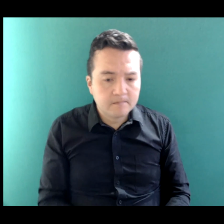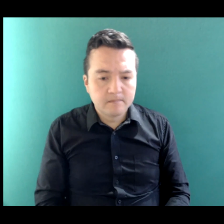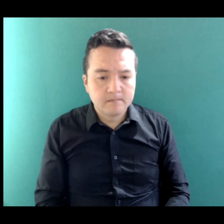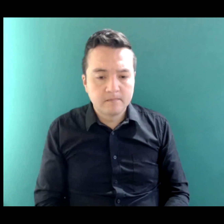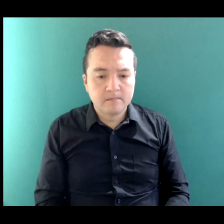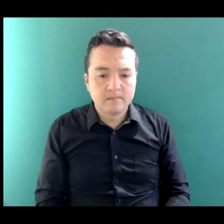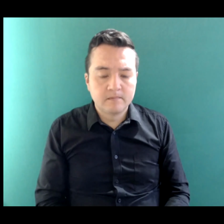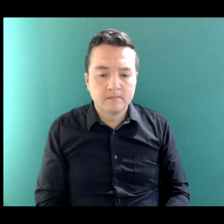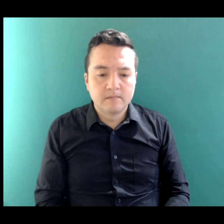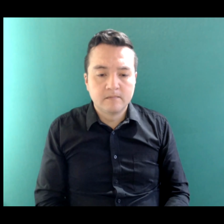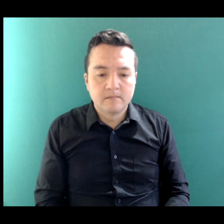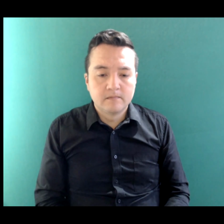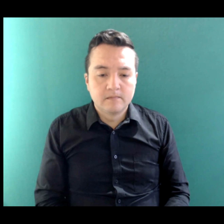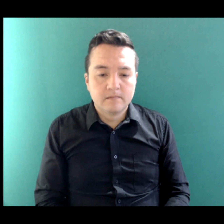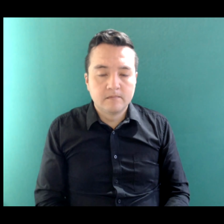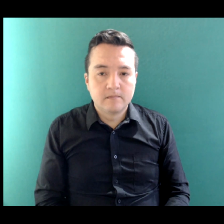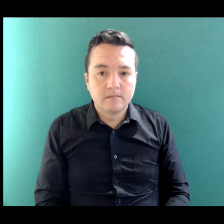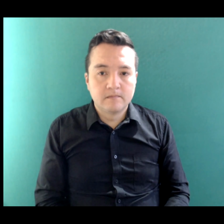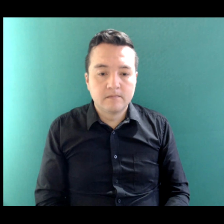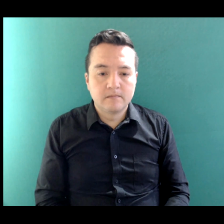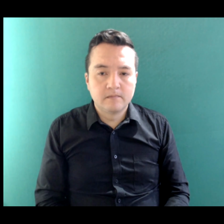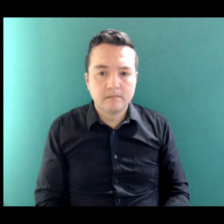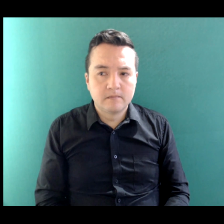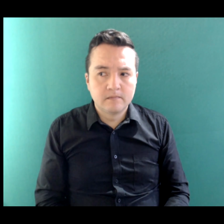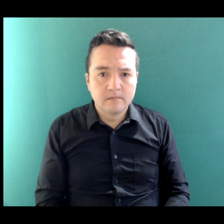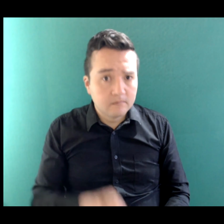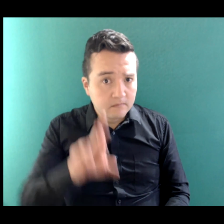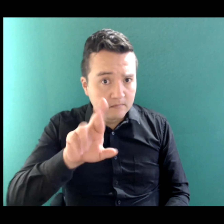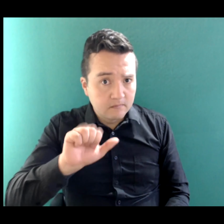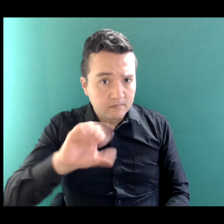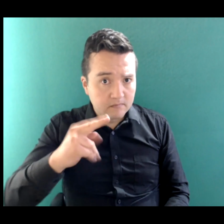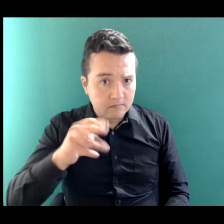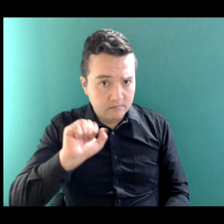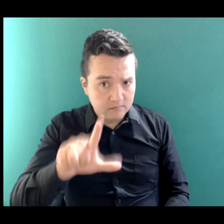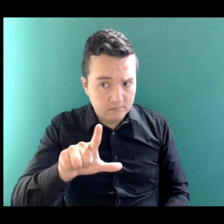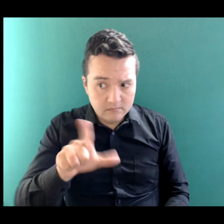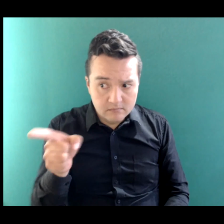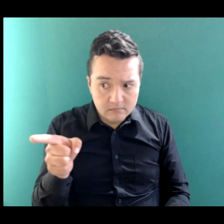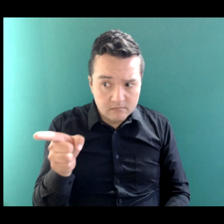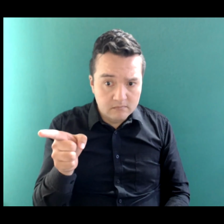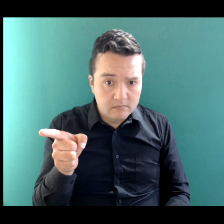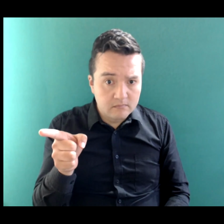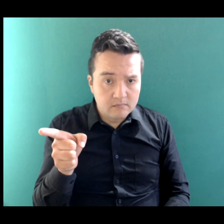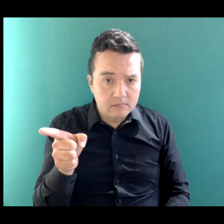Mr. Caroll? We cannot hear you.